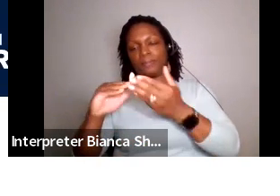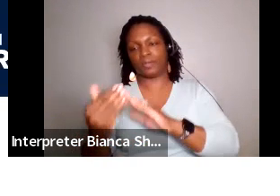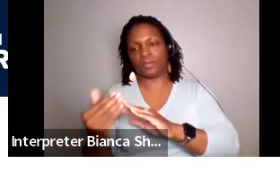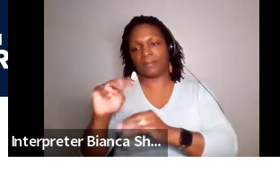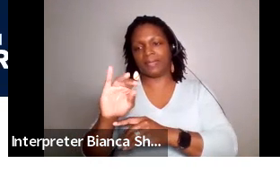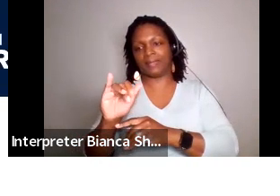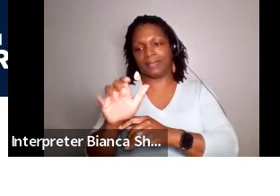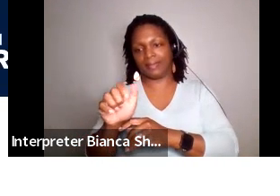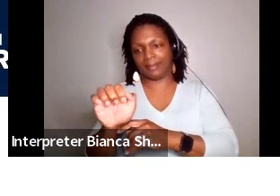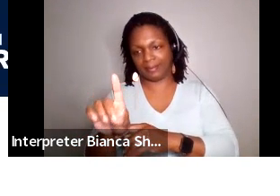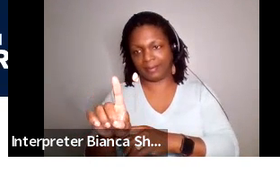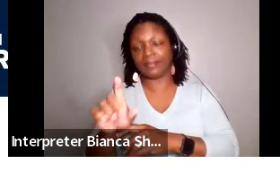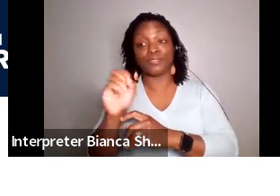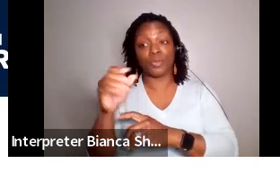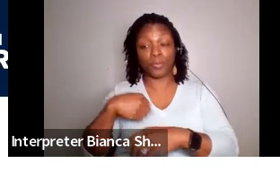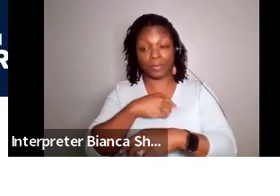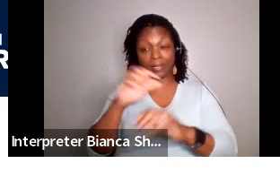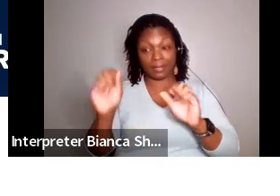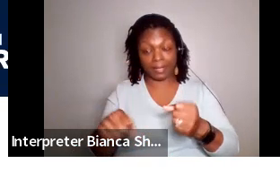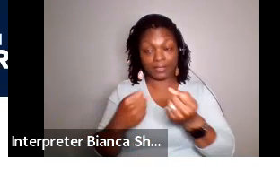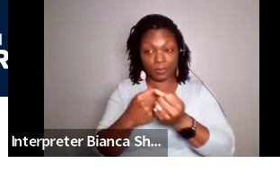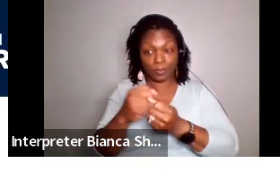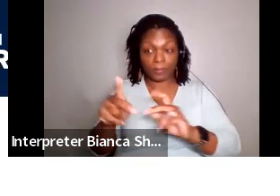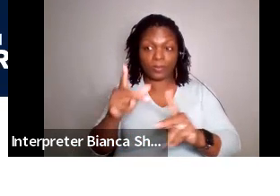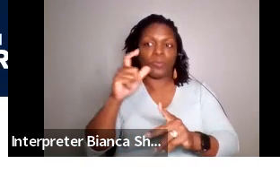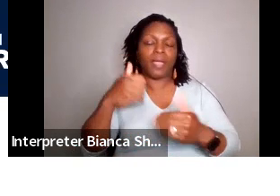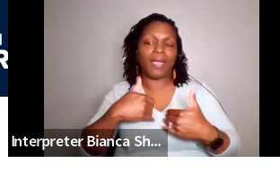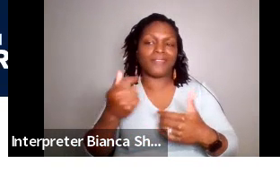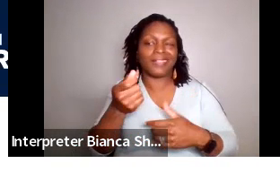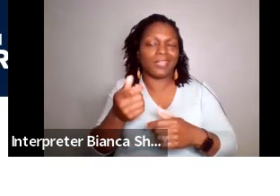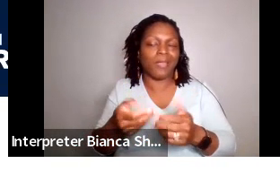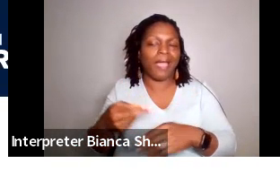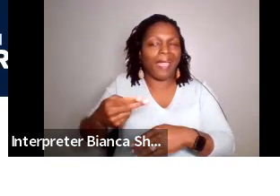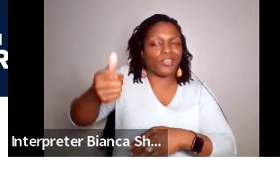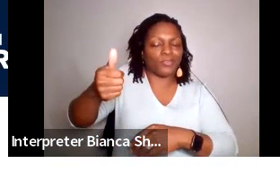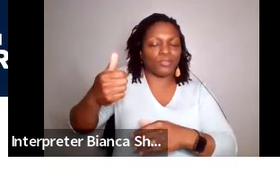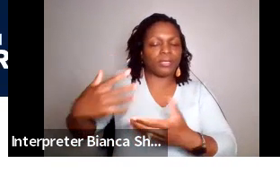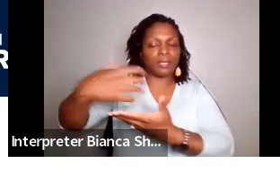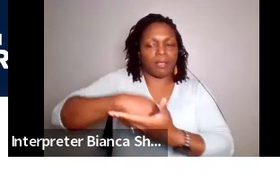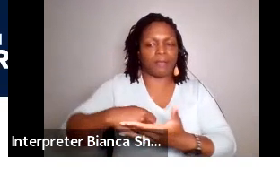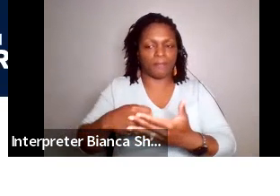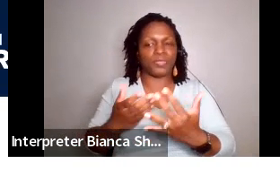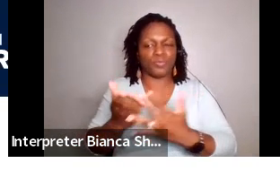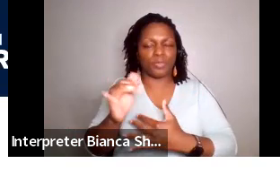We are able to support persons with a little bit higher income through the waivers.